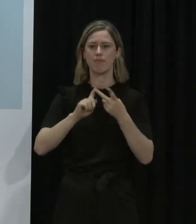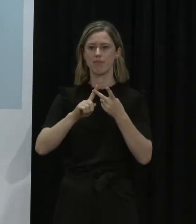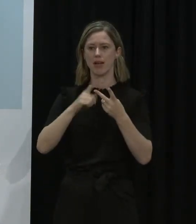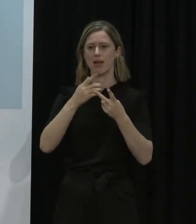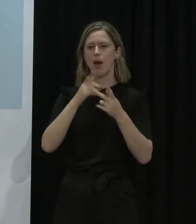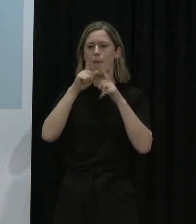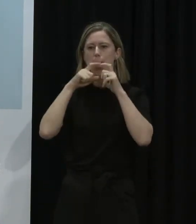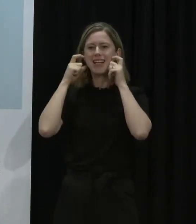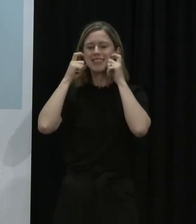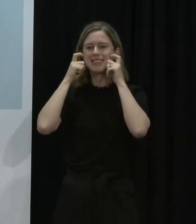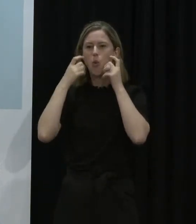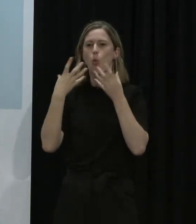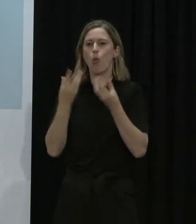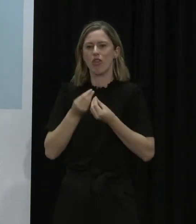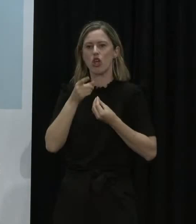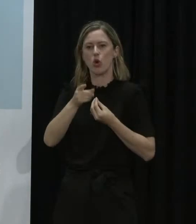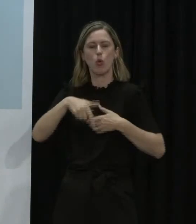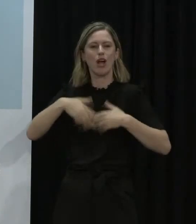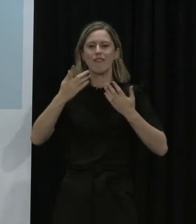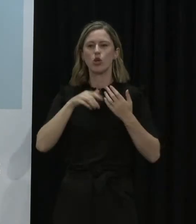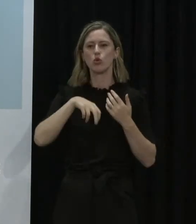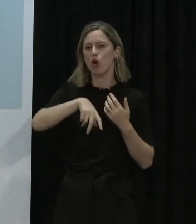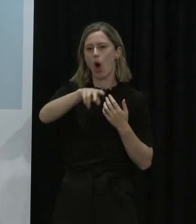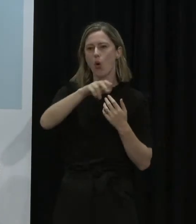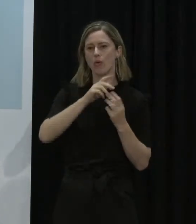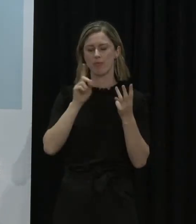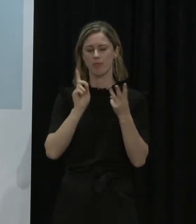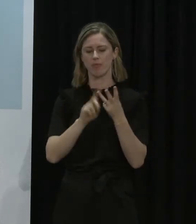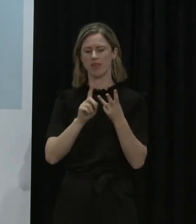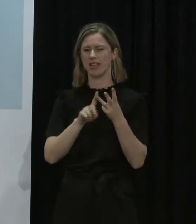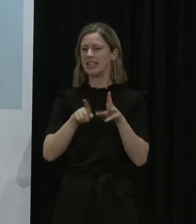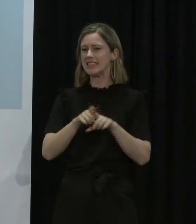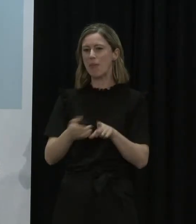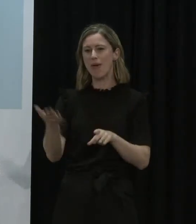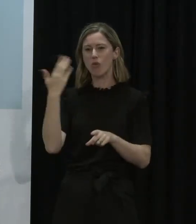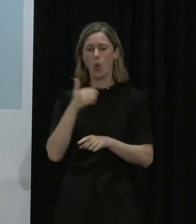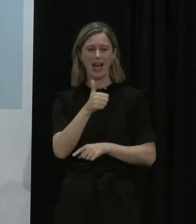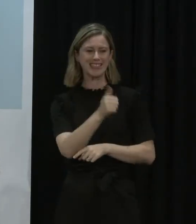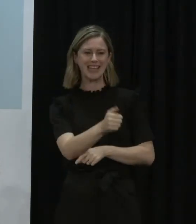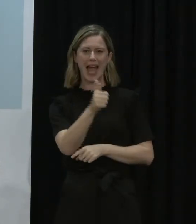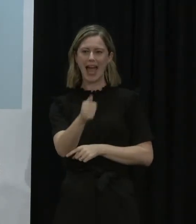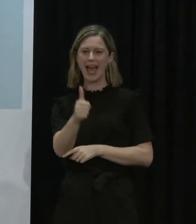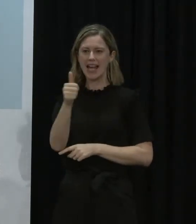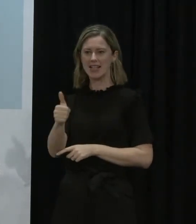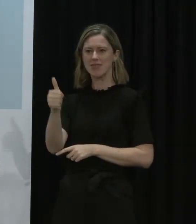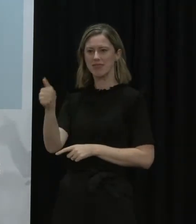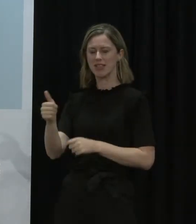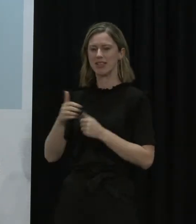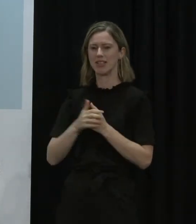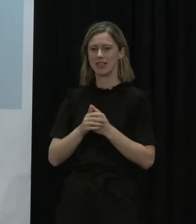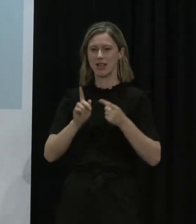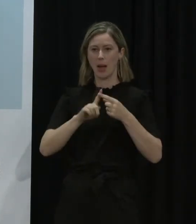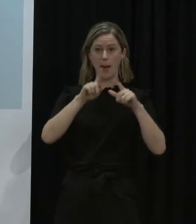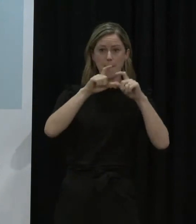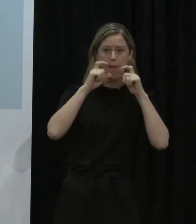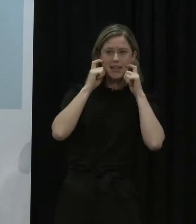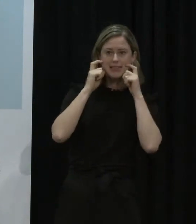to use so you can keep going to your favourite places. Two, take your mask wherever you go